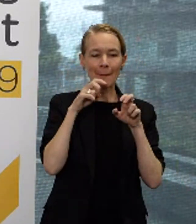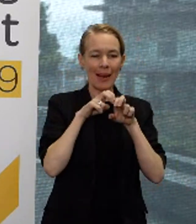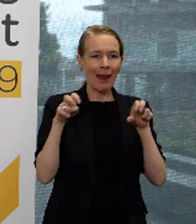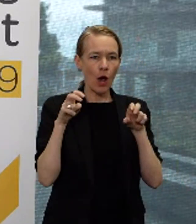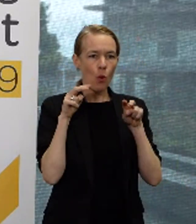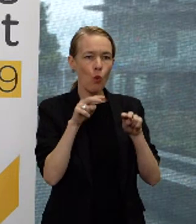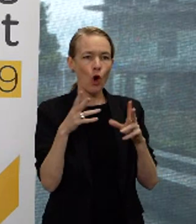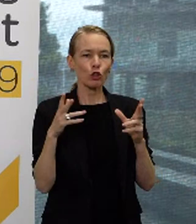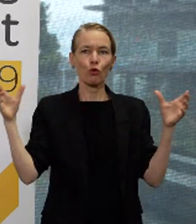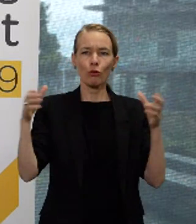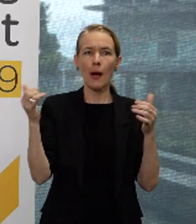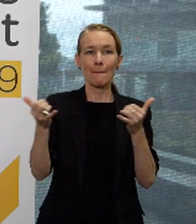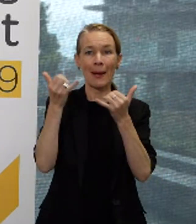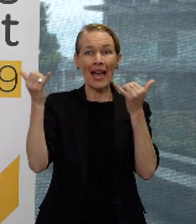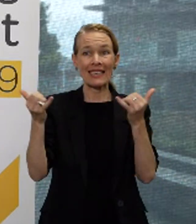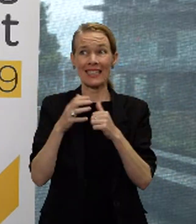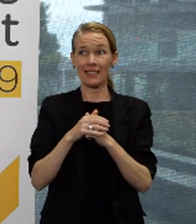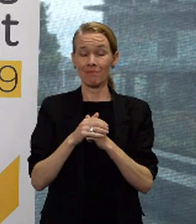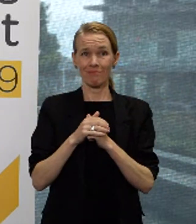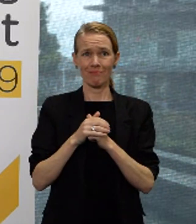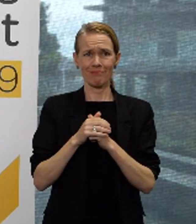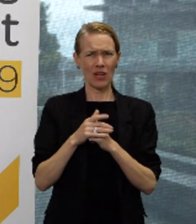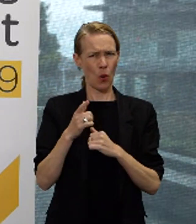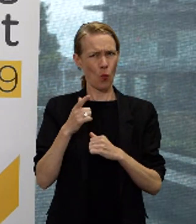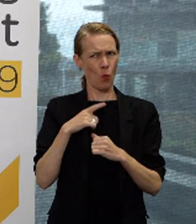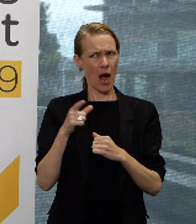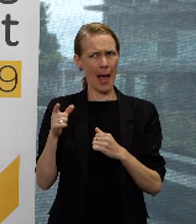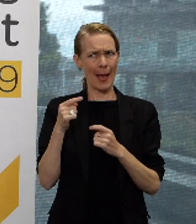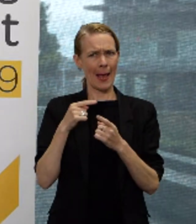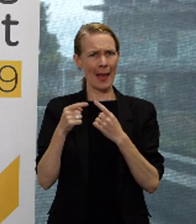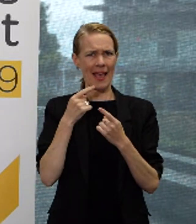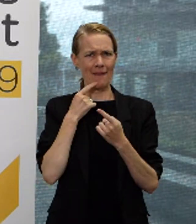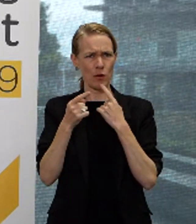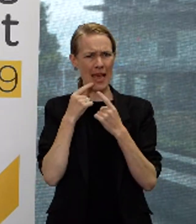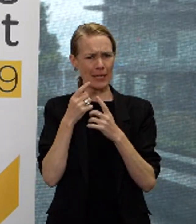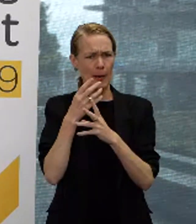Especially, in these areas we're ..